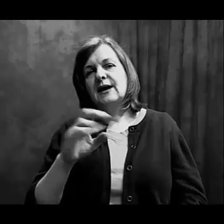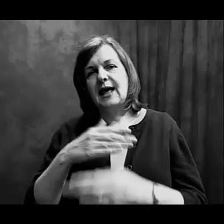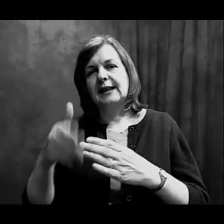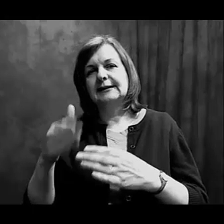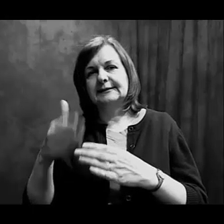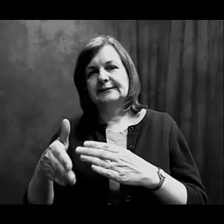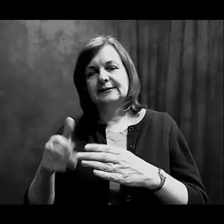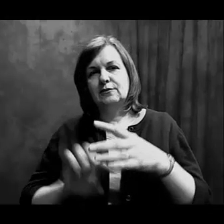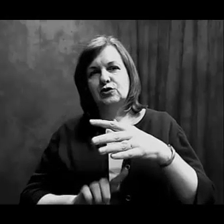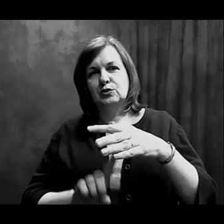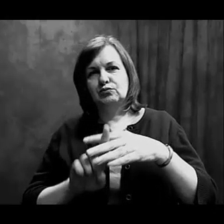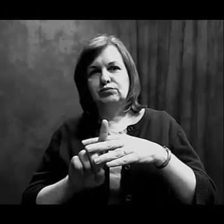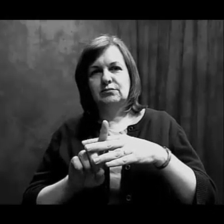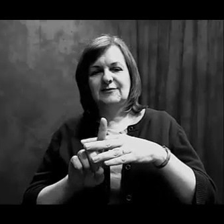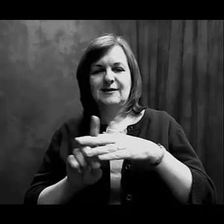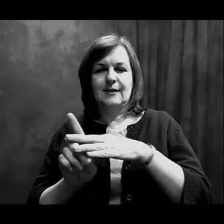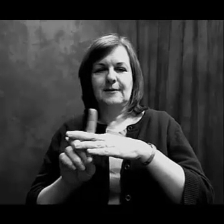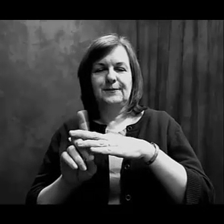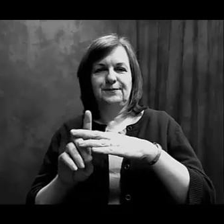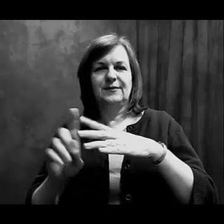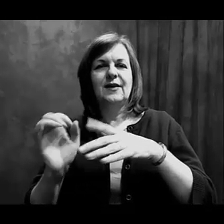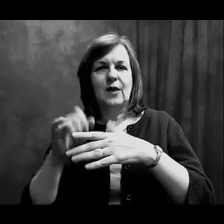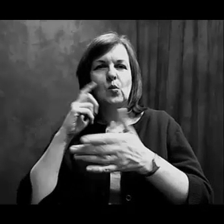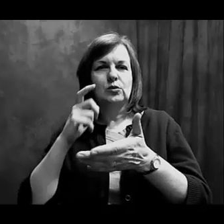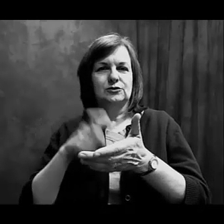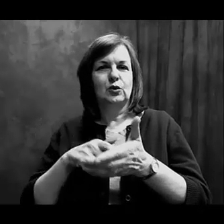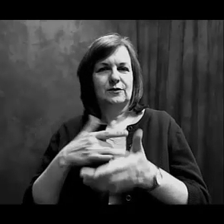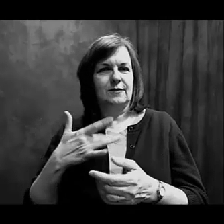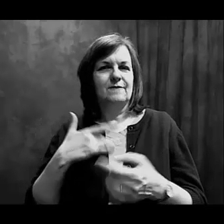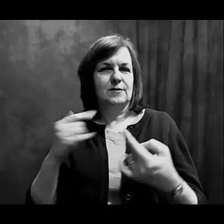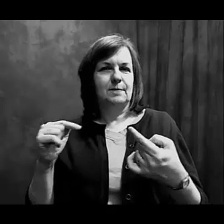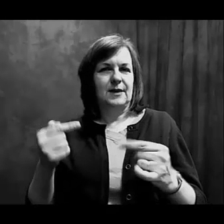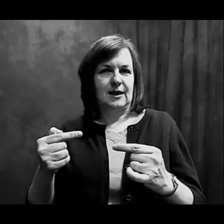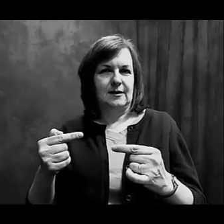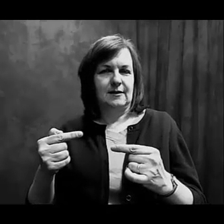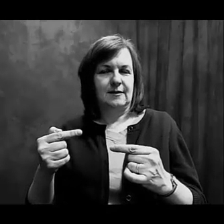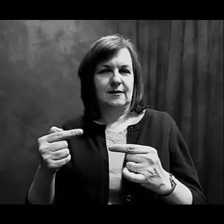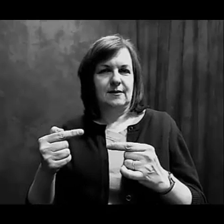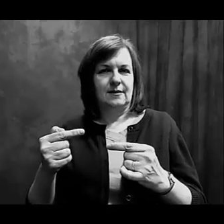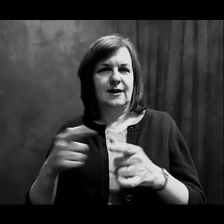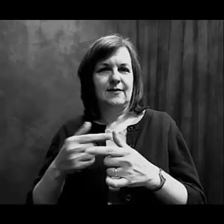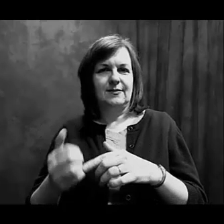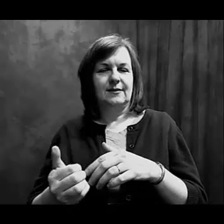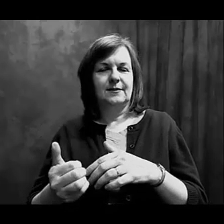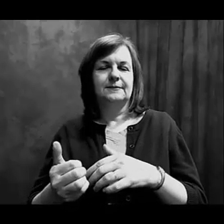here that are going to pick up that that pain sensation